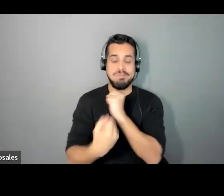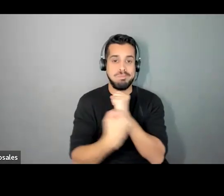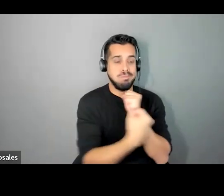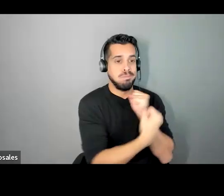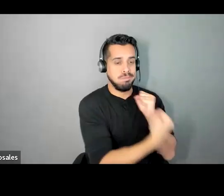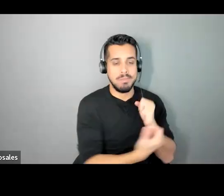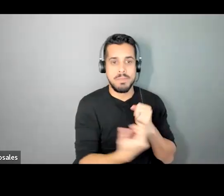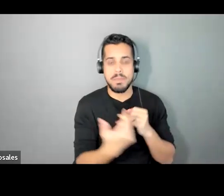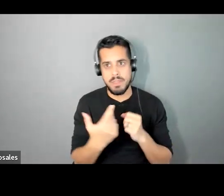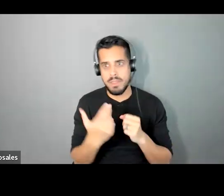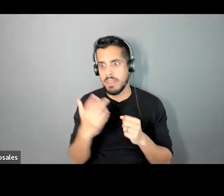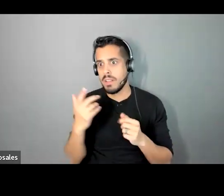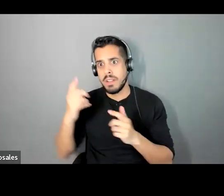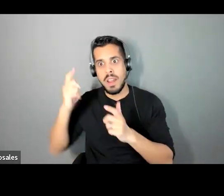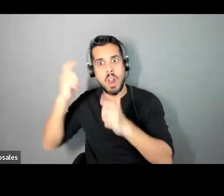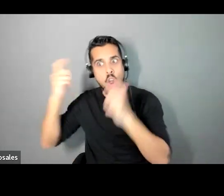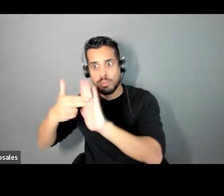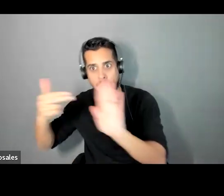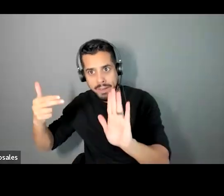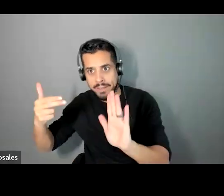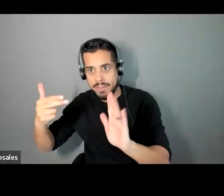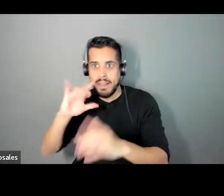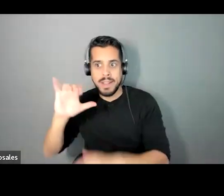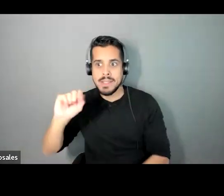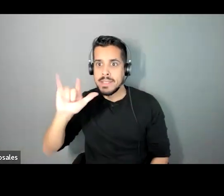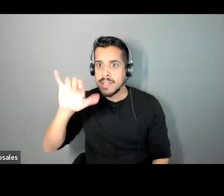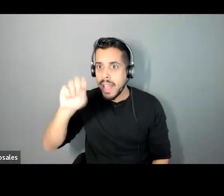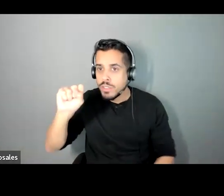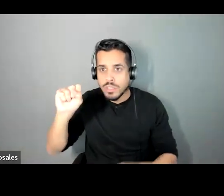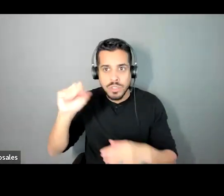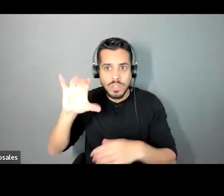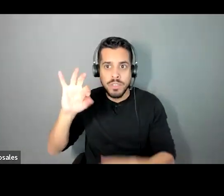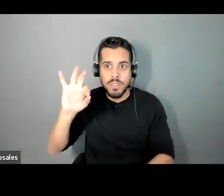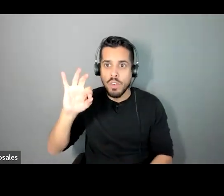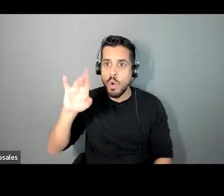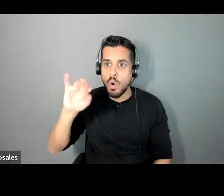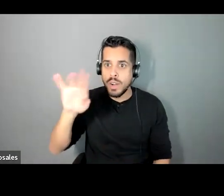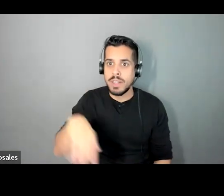really large brands like Salesforce, like Dell-- Dell Computers, JPMorgan Chase,